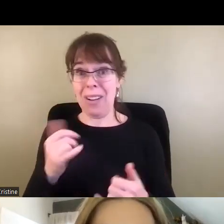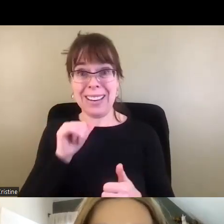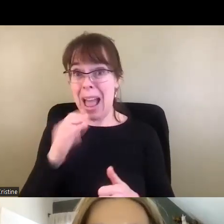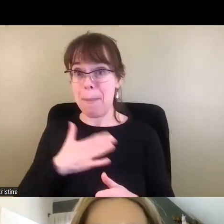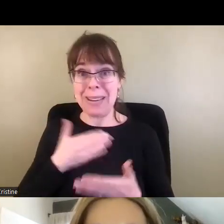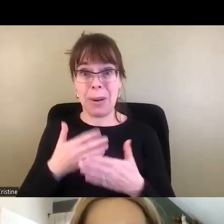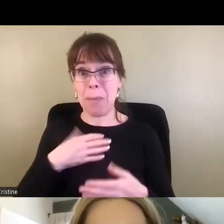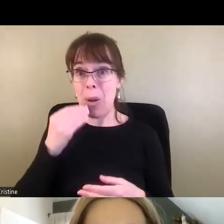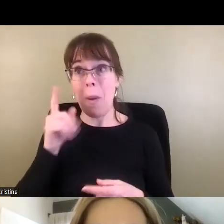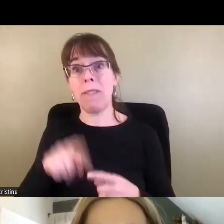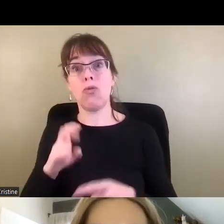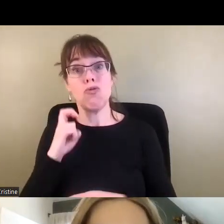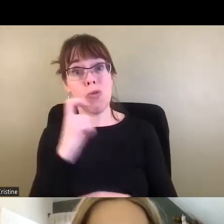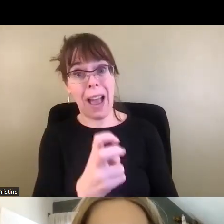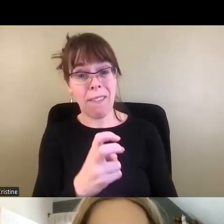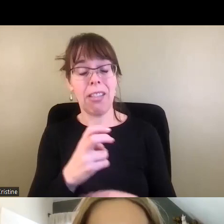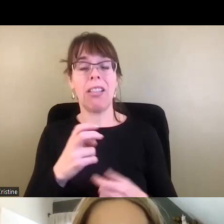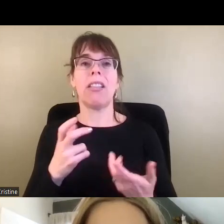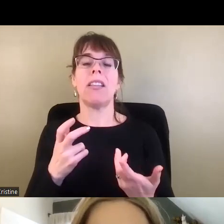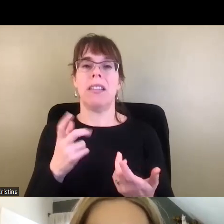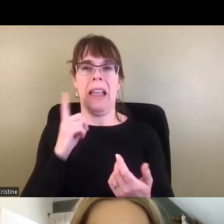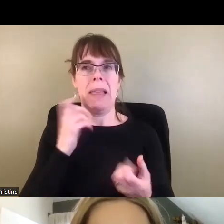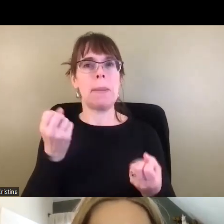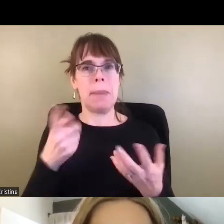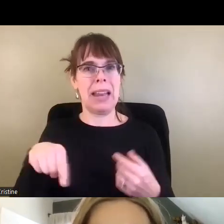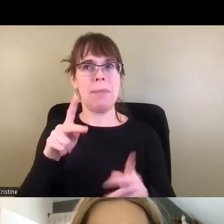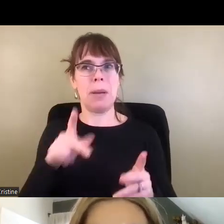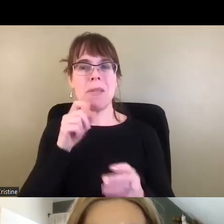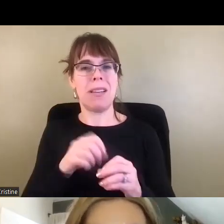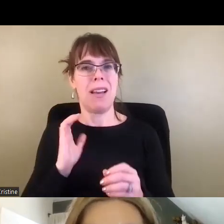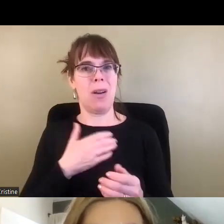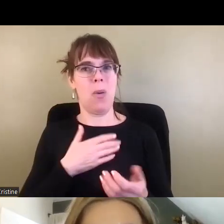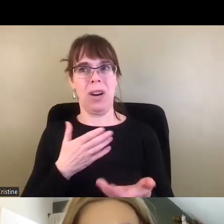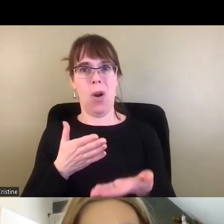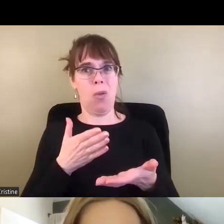And I think a lot of us in the abortion rights space weren't really able to process our own